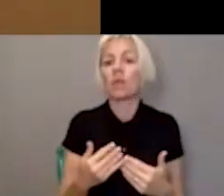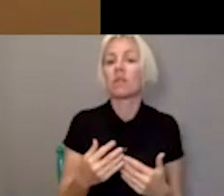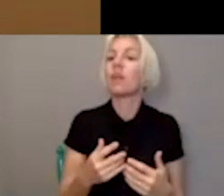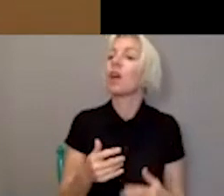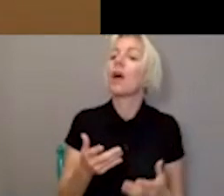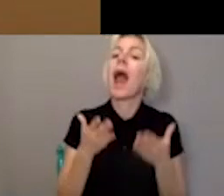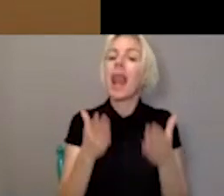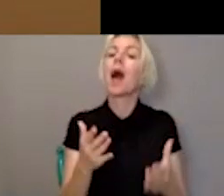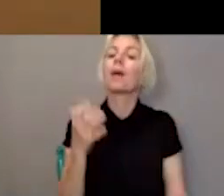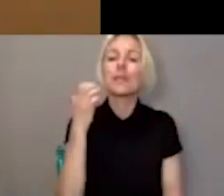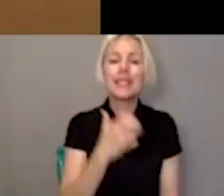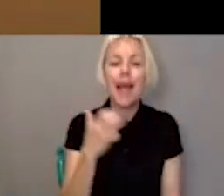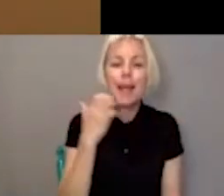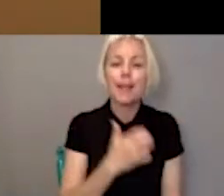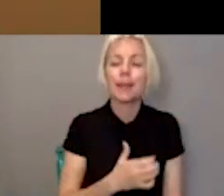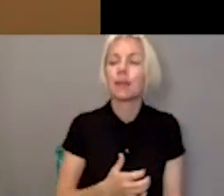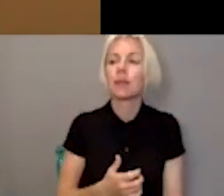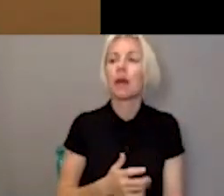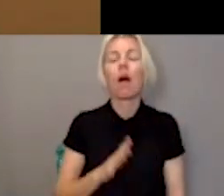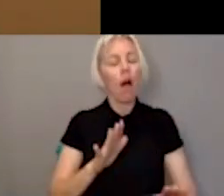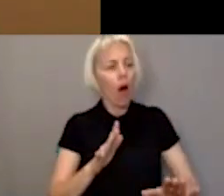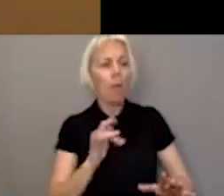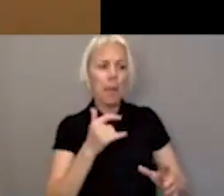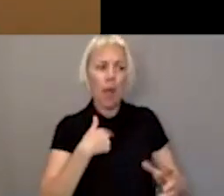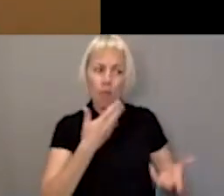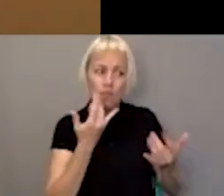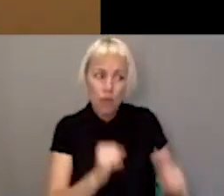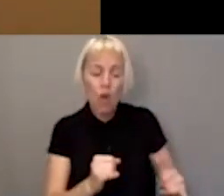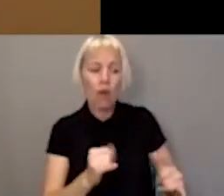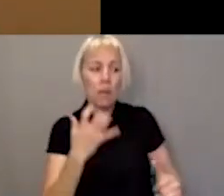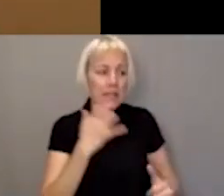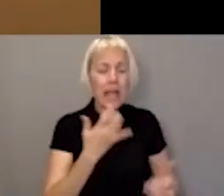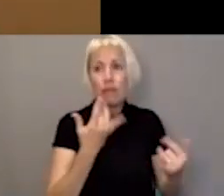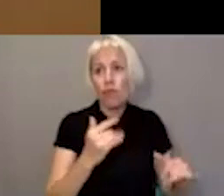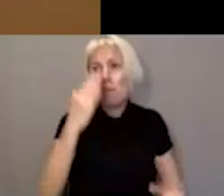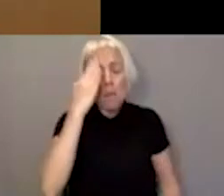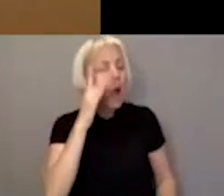to learn, of being respectful and wanting to support, then I think that is a really